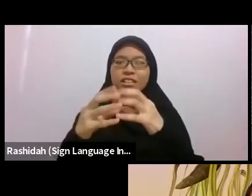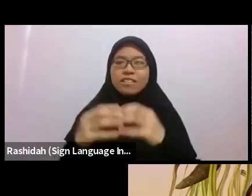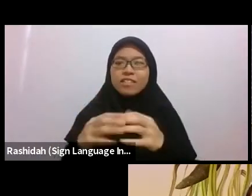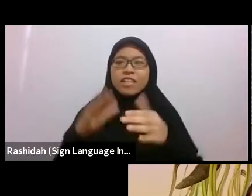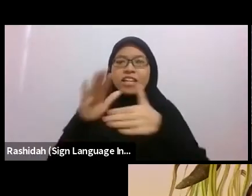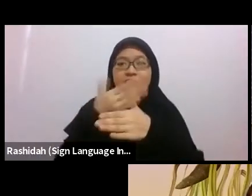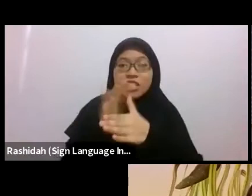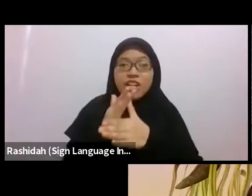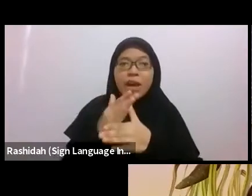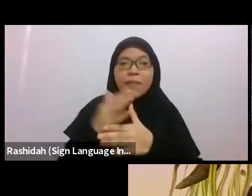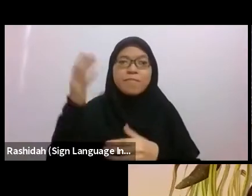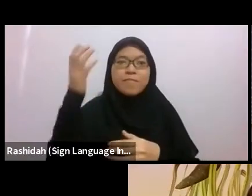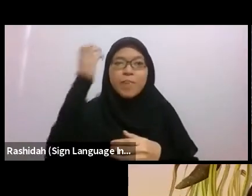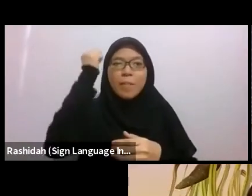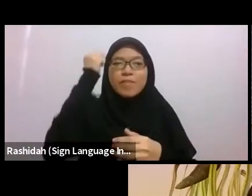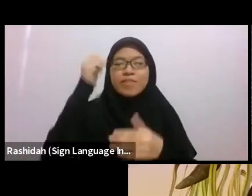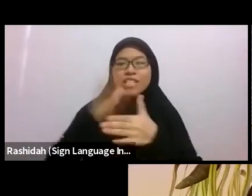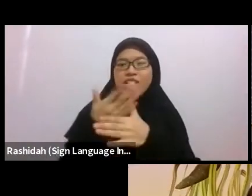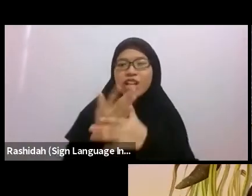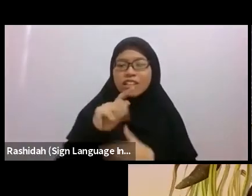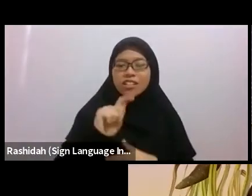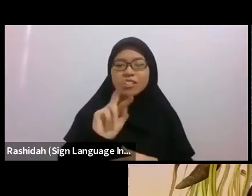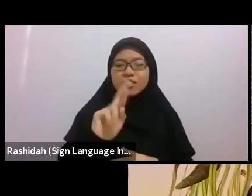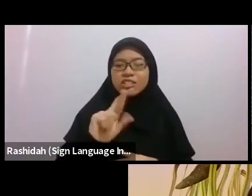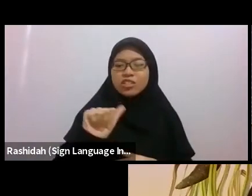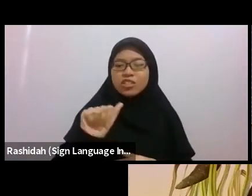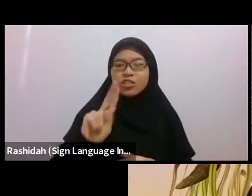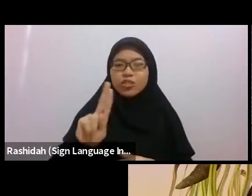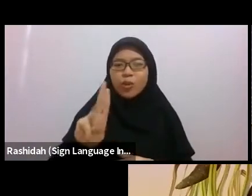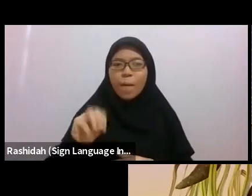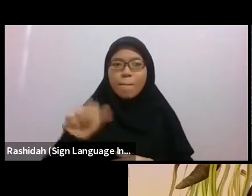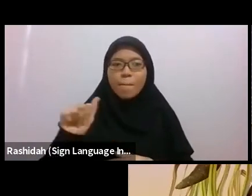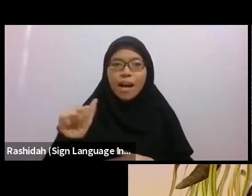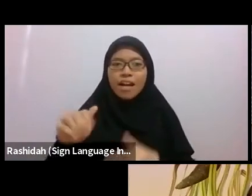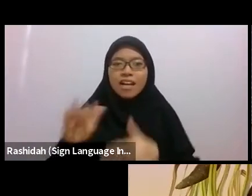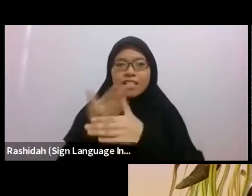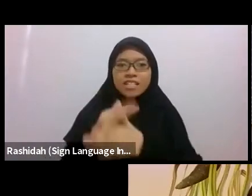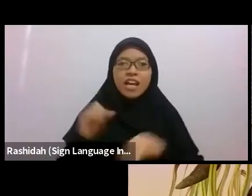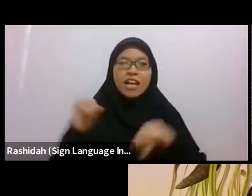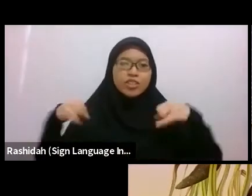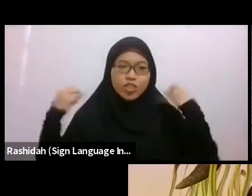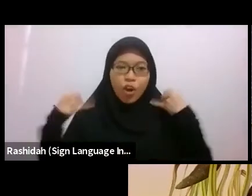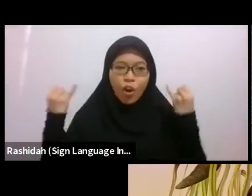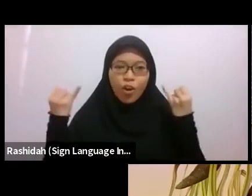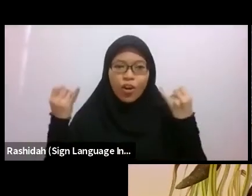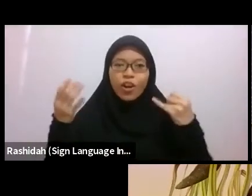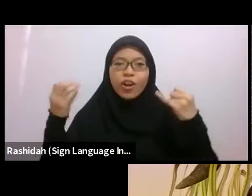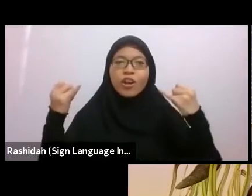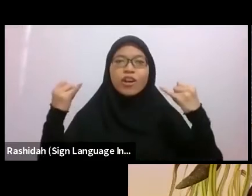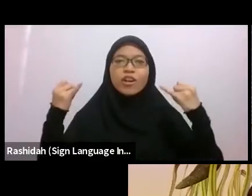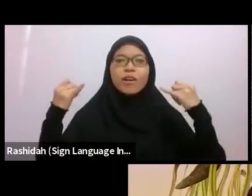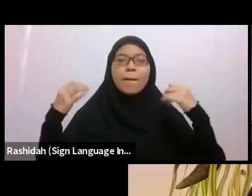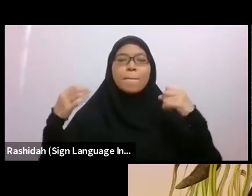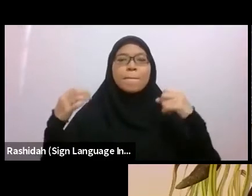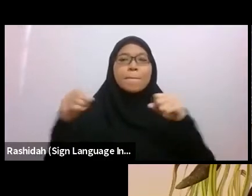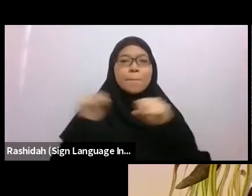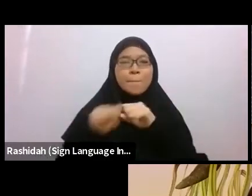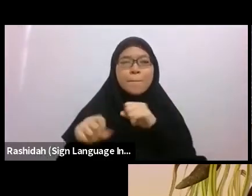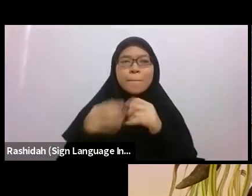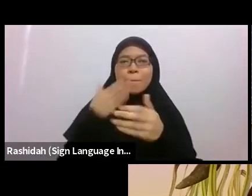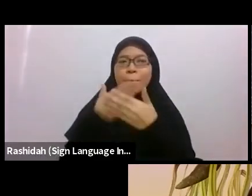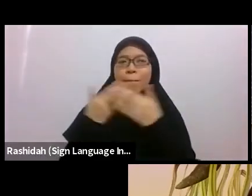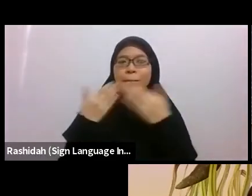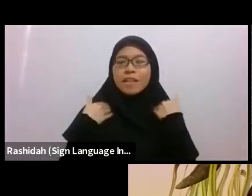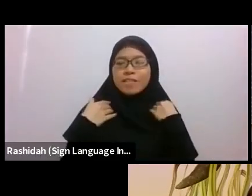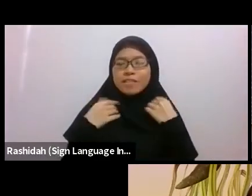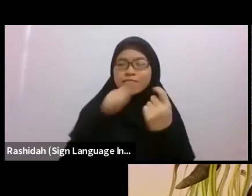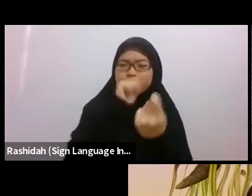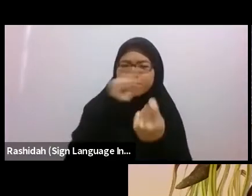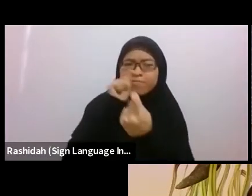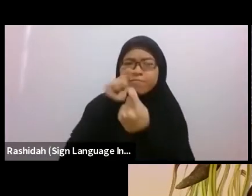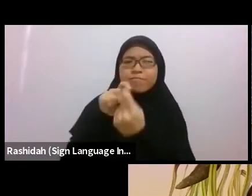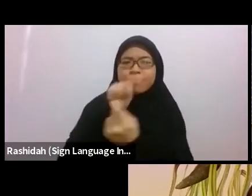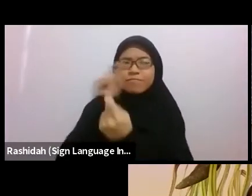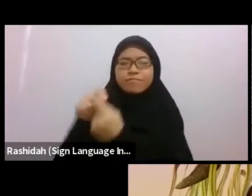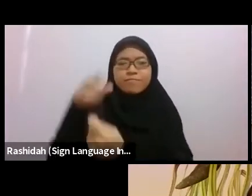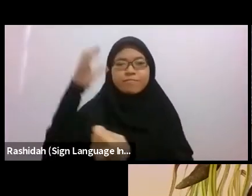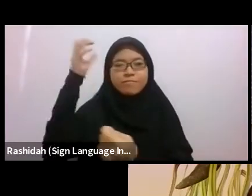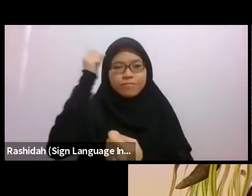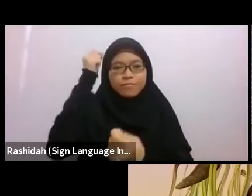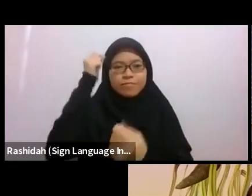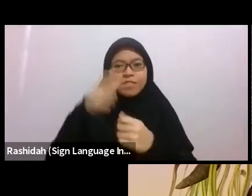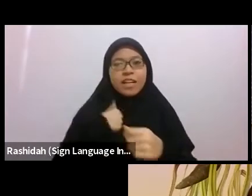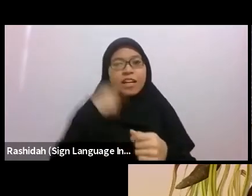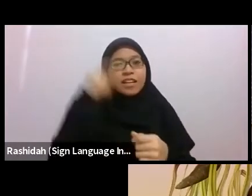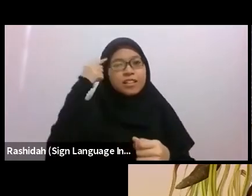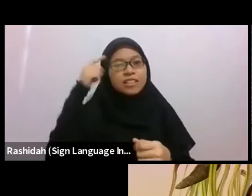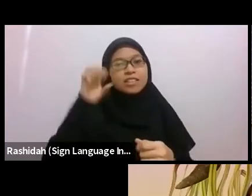So it’s very nice to hear that nor had similar memories of relating to nature and to a field. And I think Serina, as well, even though you mention that you’re very close to the sea.